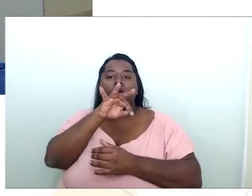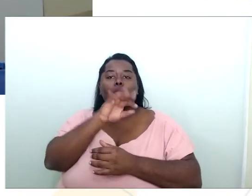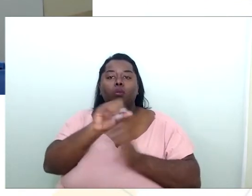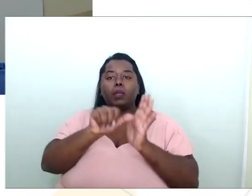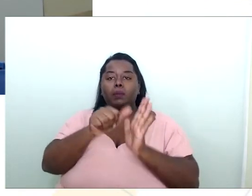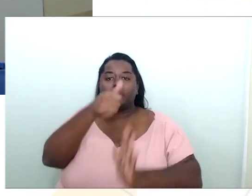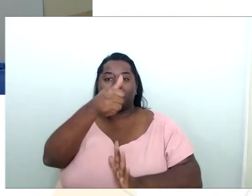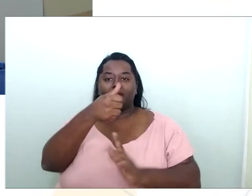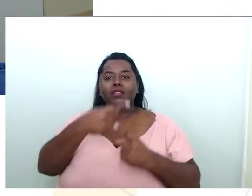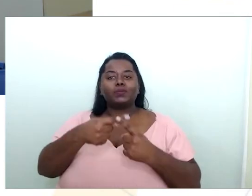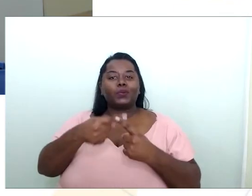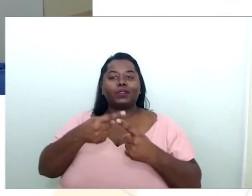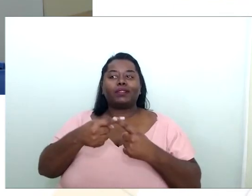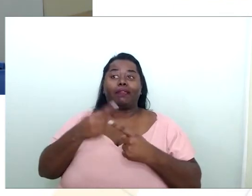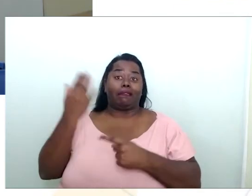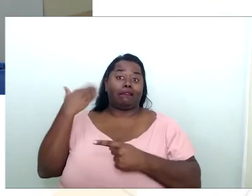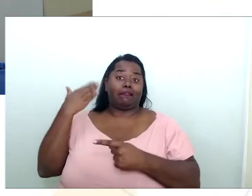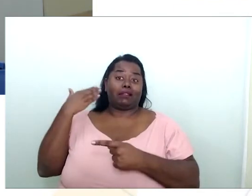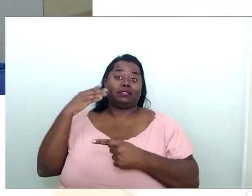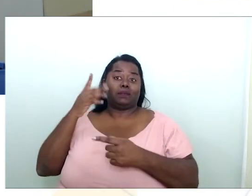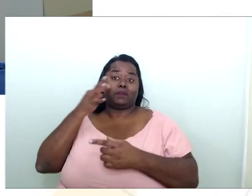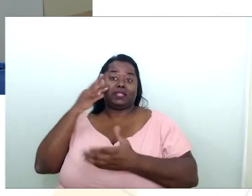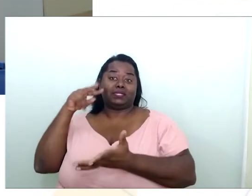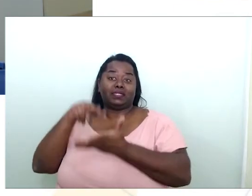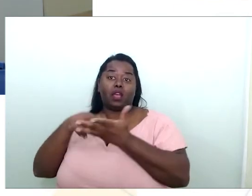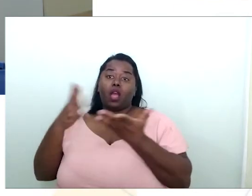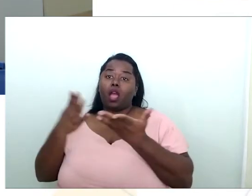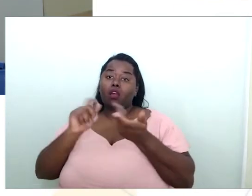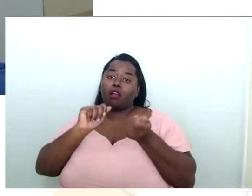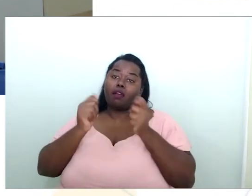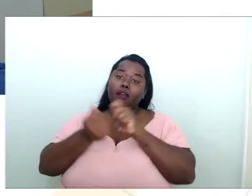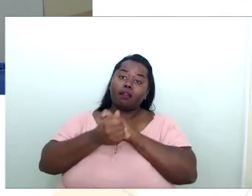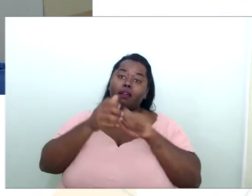really mean nobody explained that but because it came from a powerful American